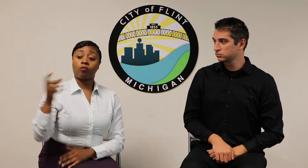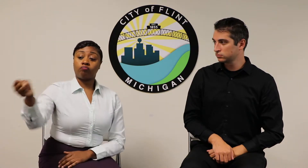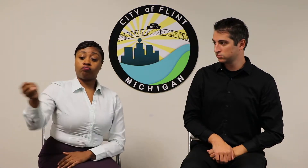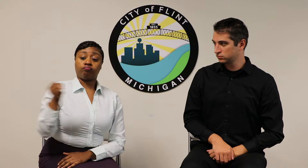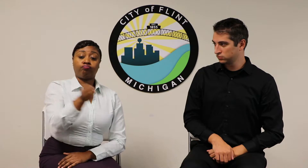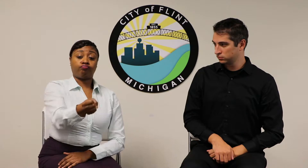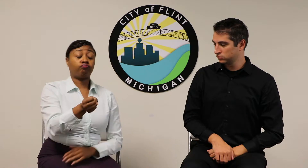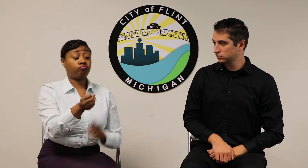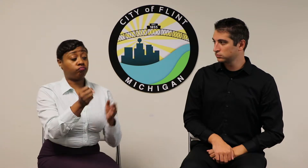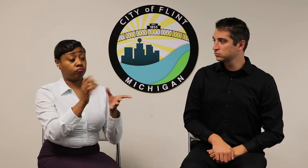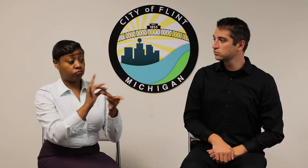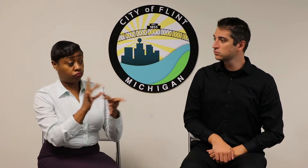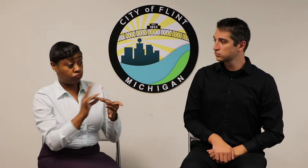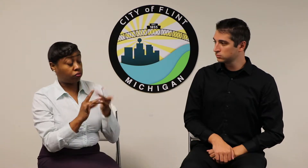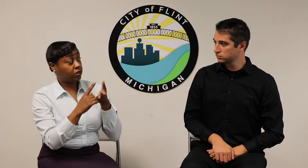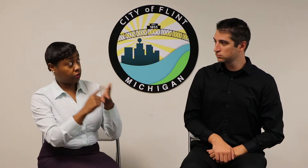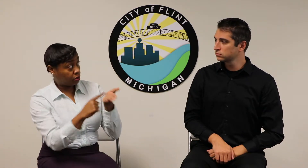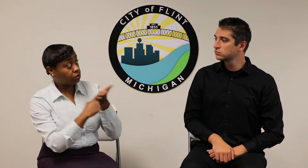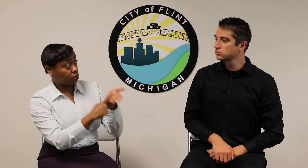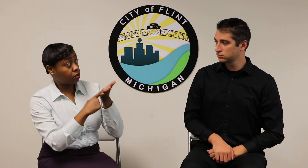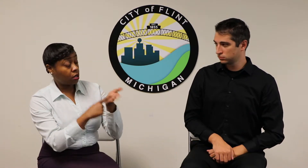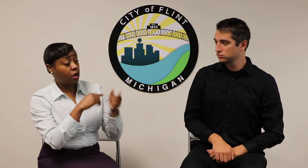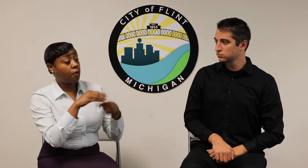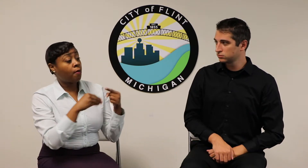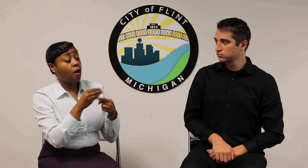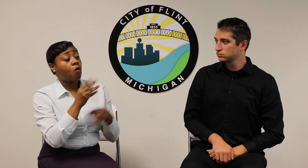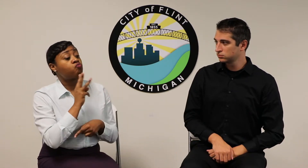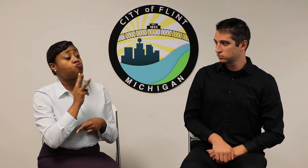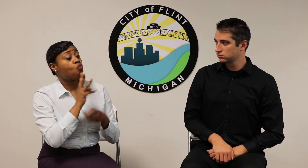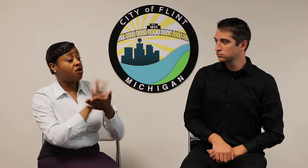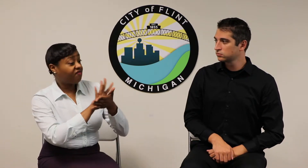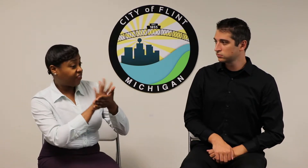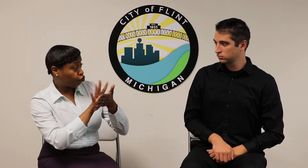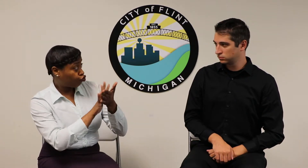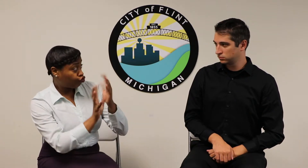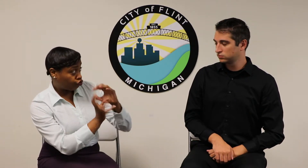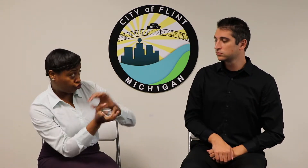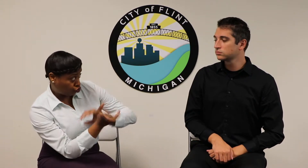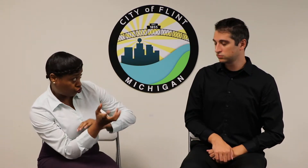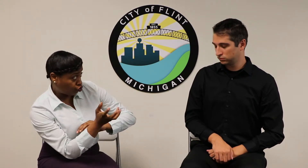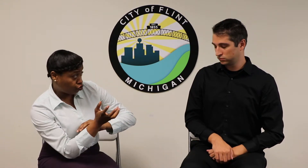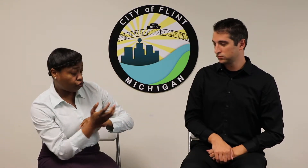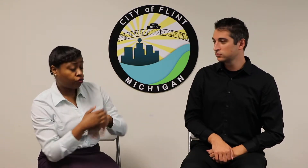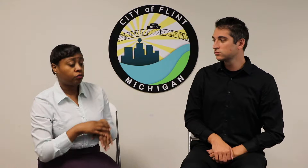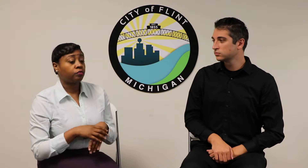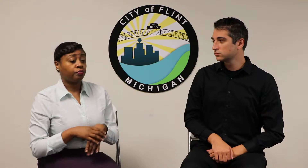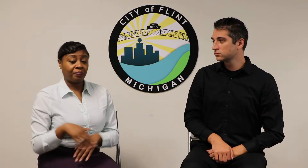and talk about the ongoing studies around the filters.